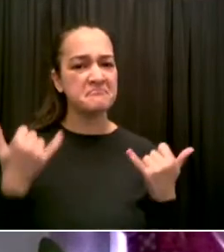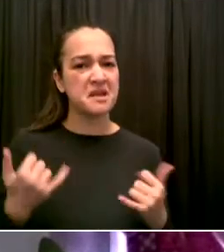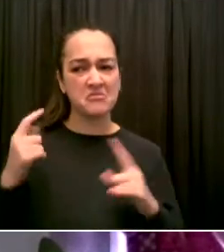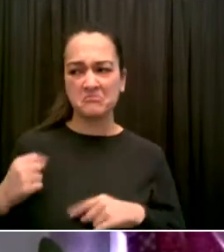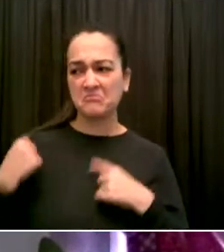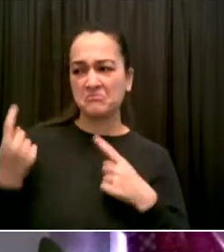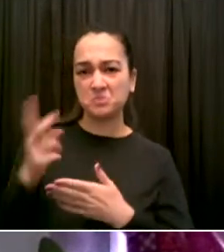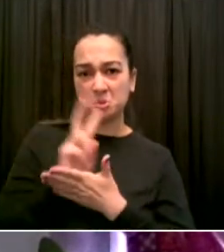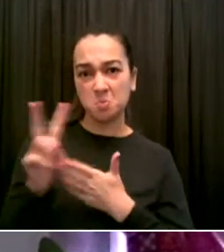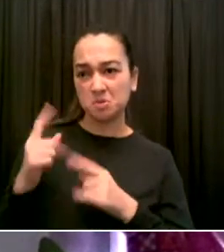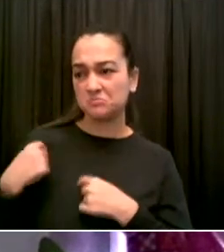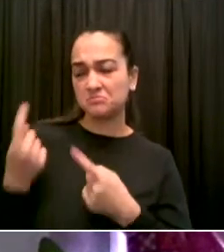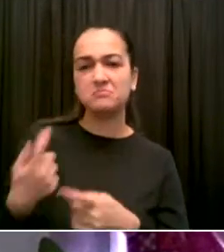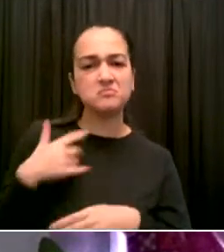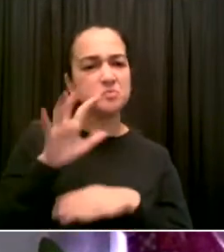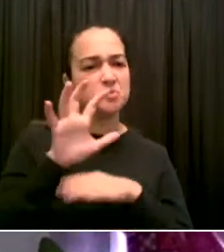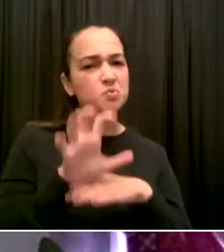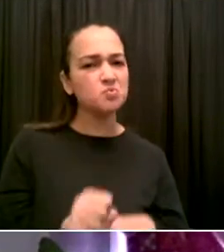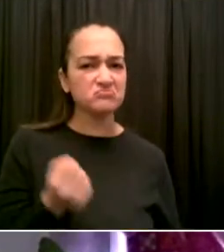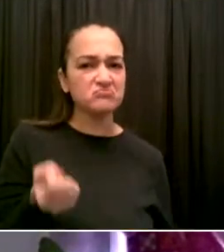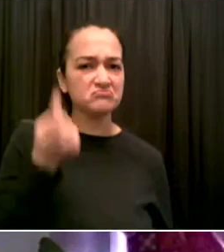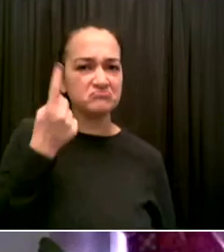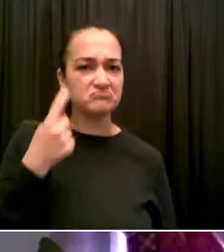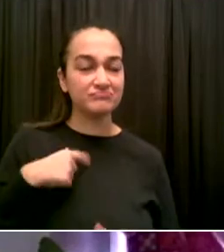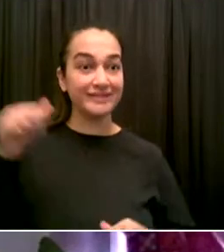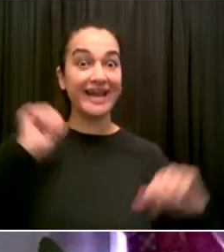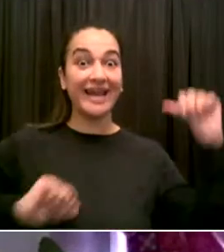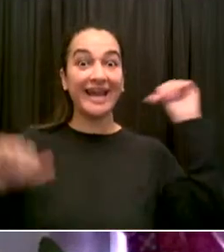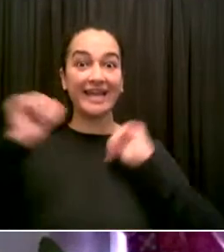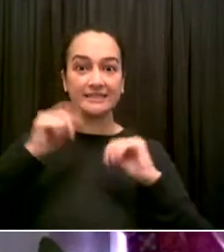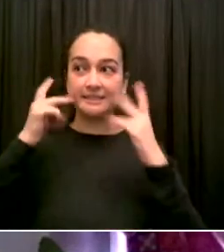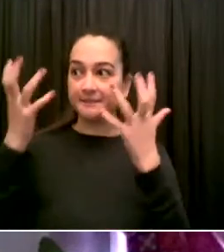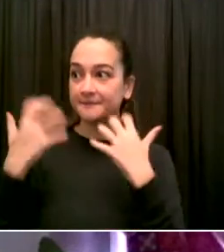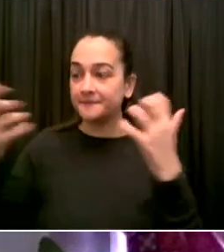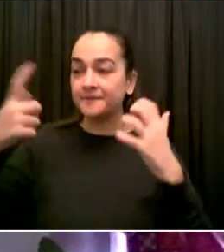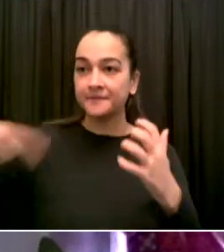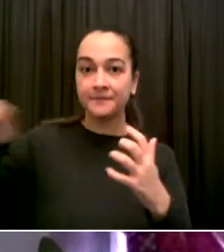ARTIST.